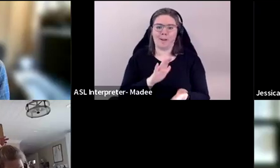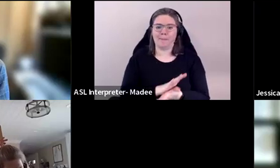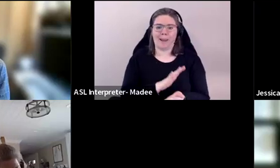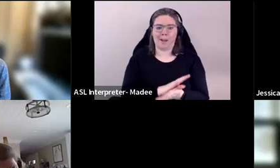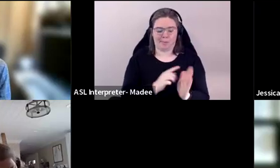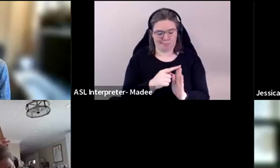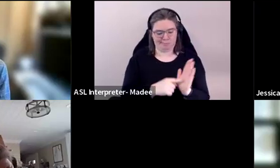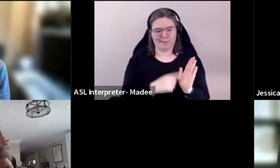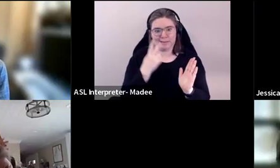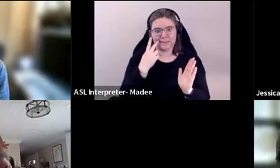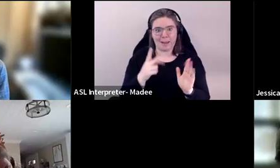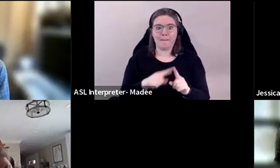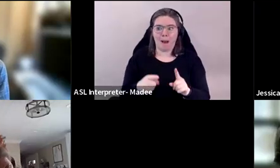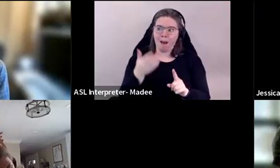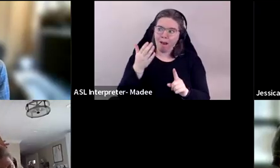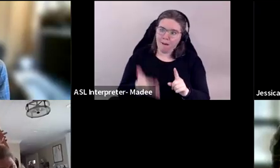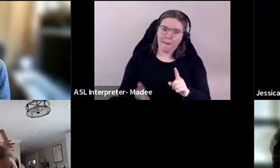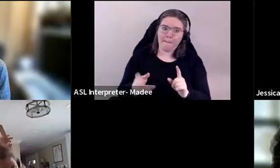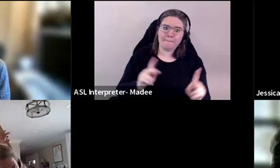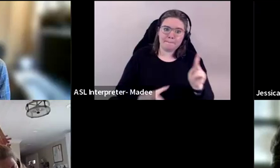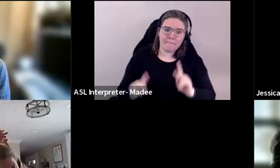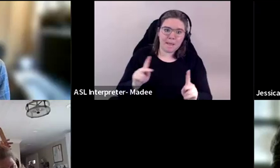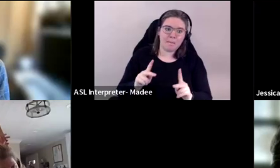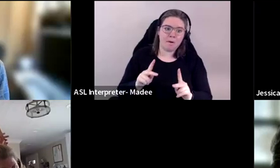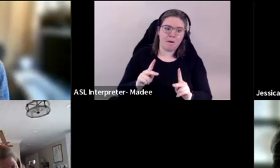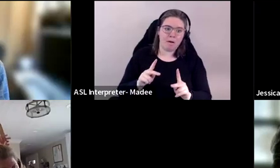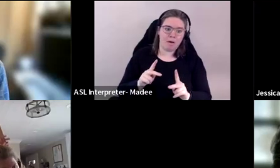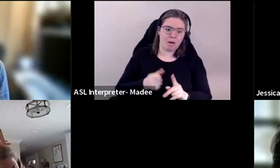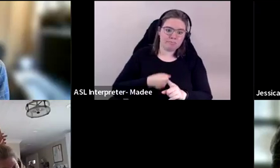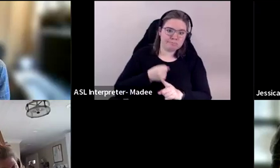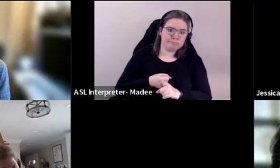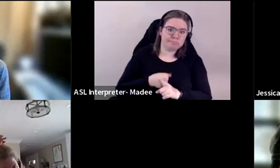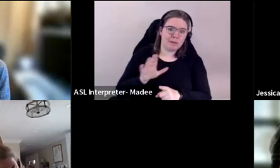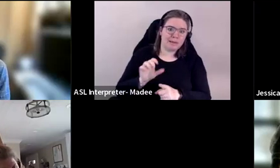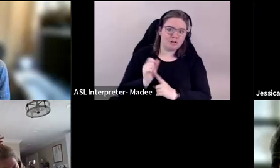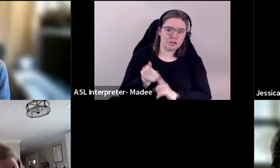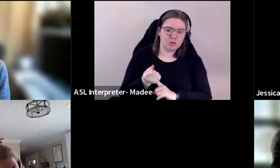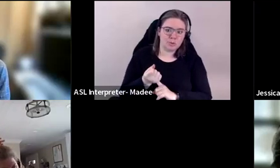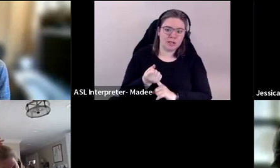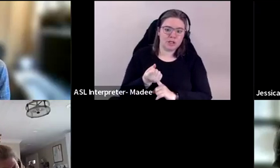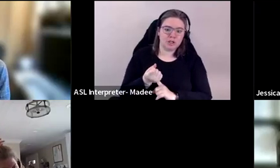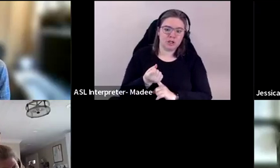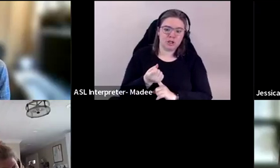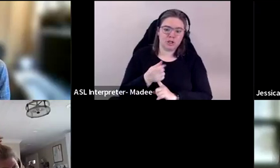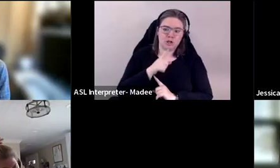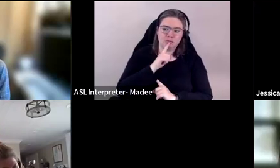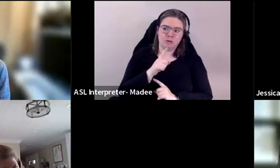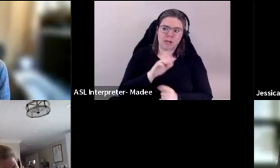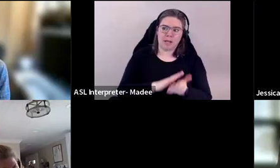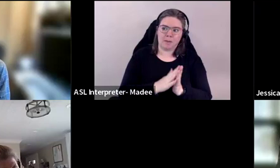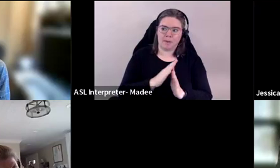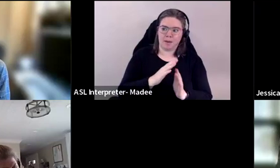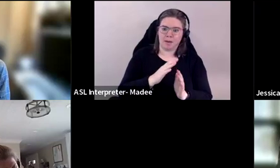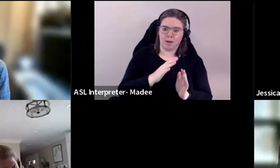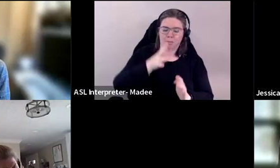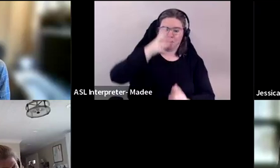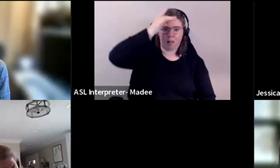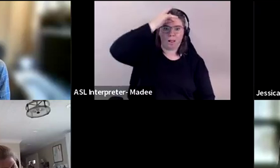Theresa Martinosky: It's actual people affected by these situations. And that just builds upon itself. And then, when they have to make votes on these things and help